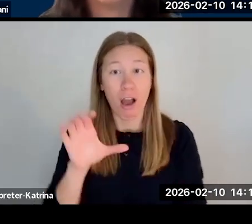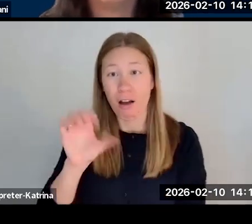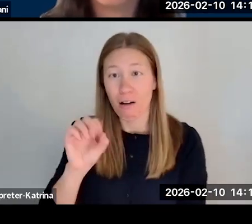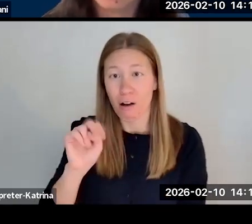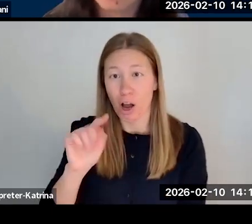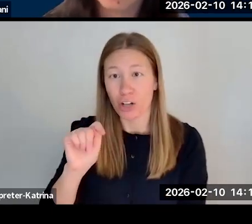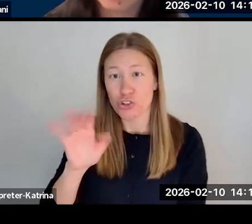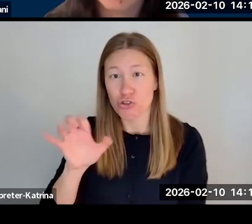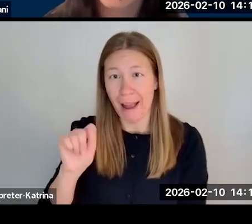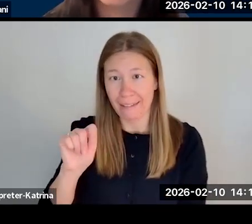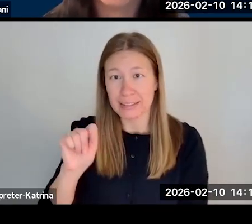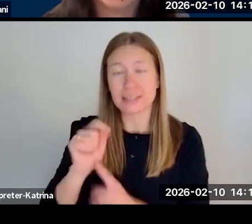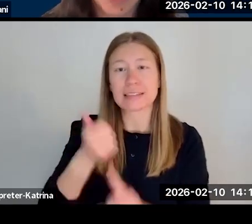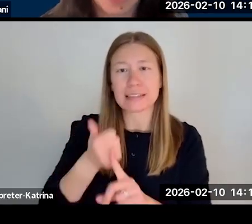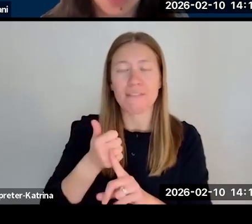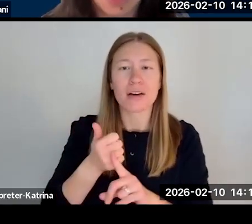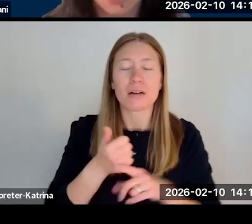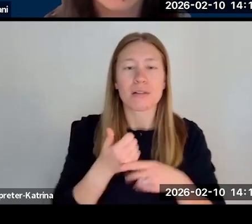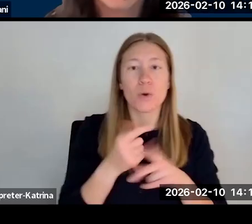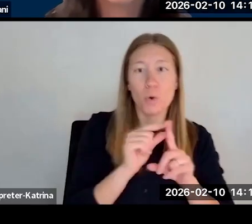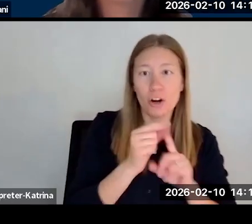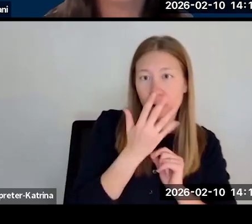between your text color and your background color.